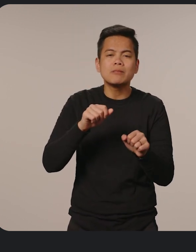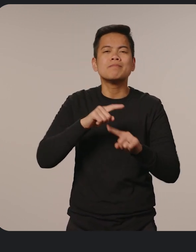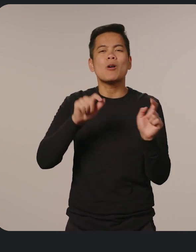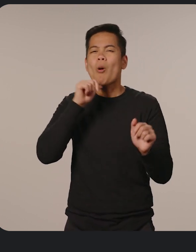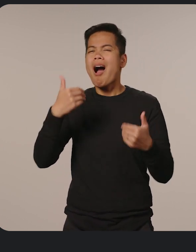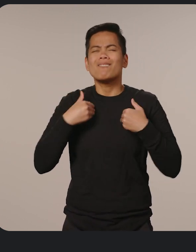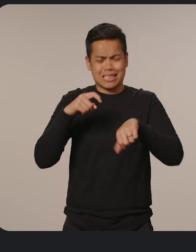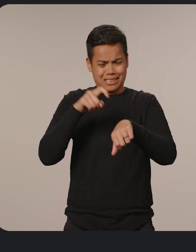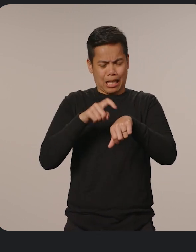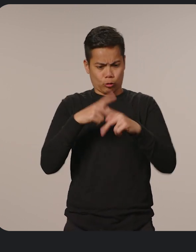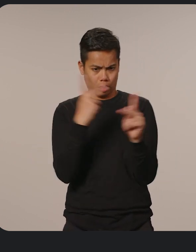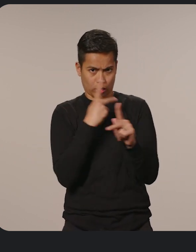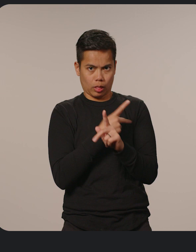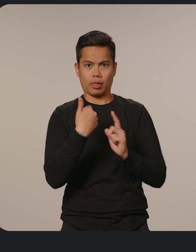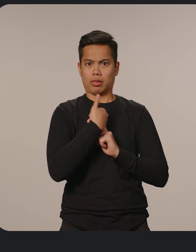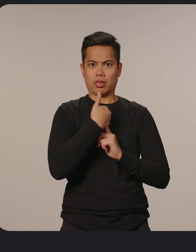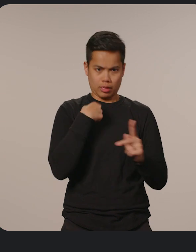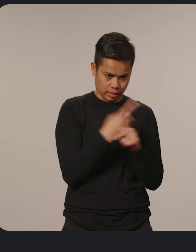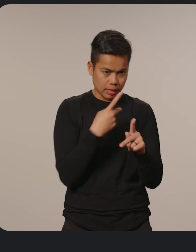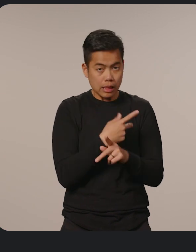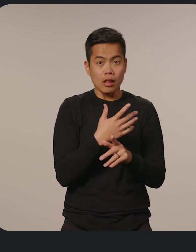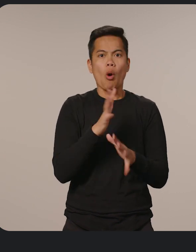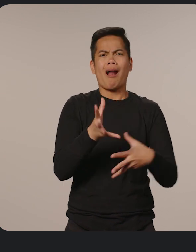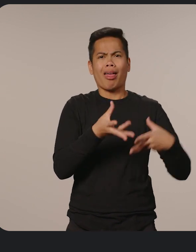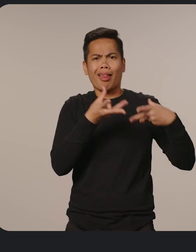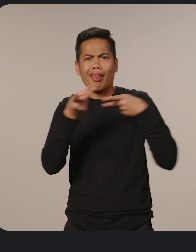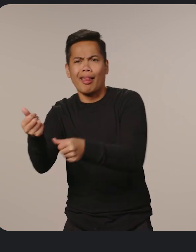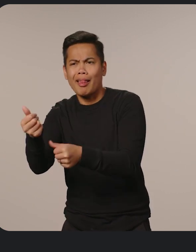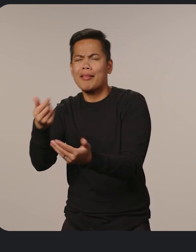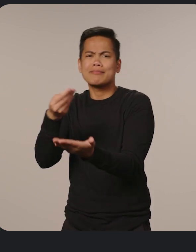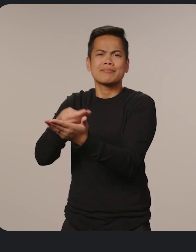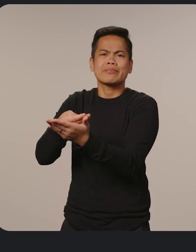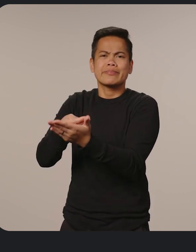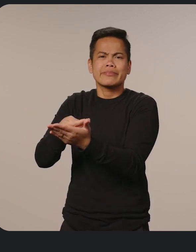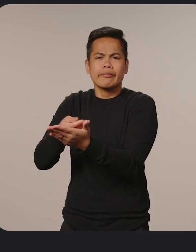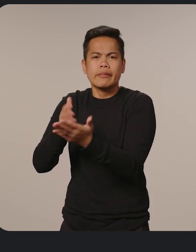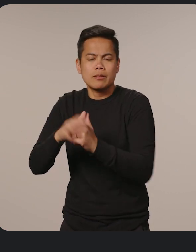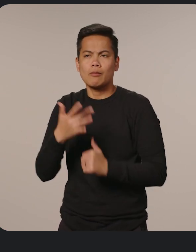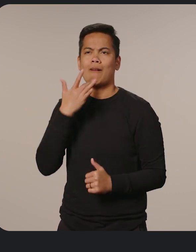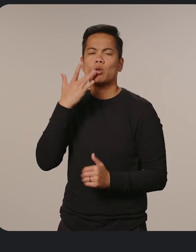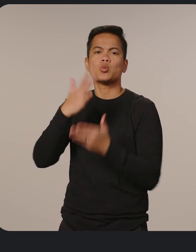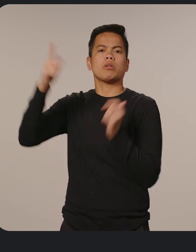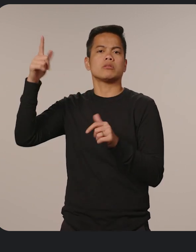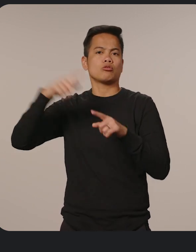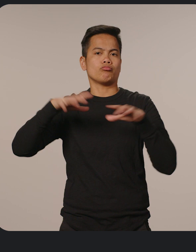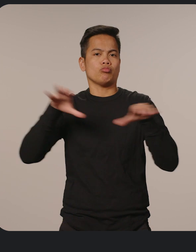to have it done for them. So we believe that developers like you play a critical role